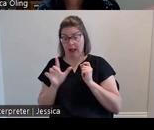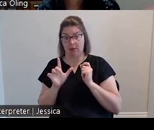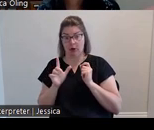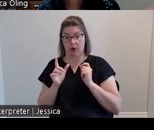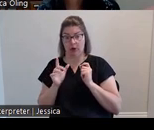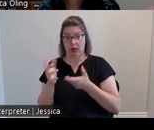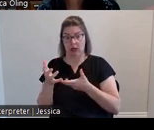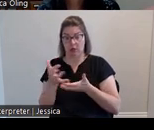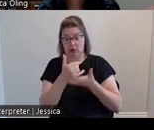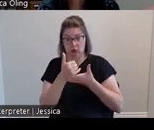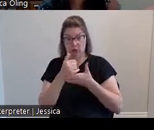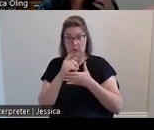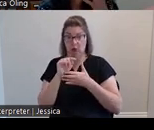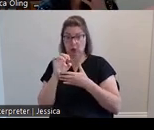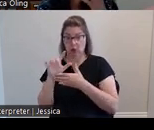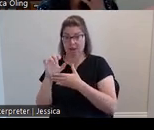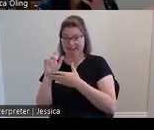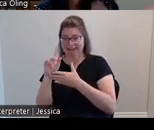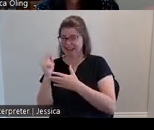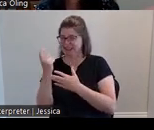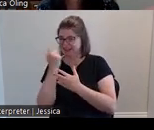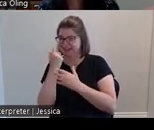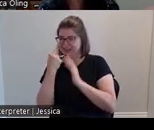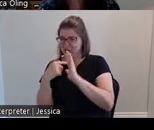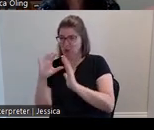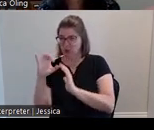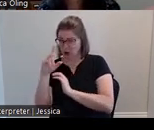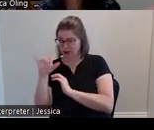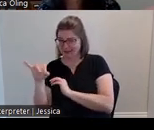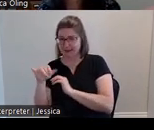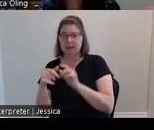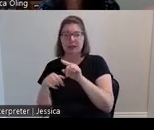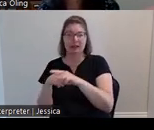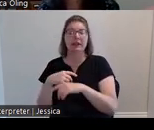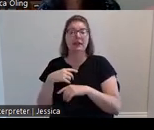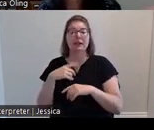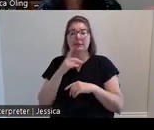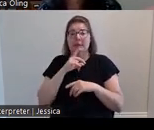which Carli showed you earlier, um, to make sure that everything is in compliance with the new ADA rules.